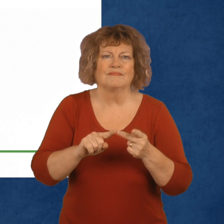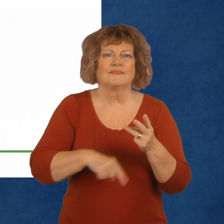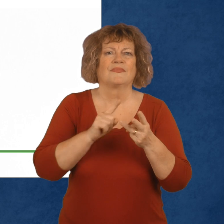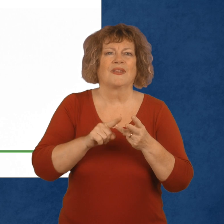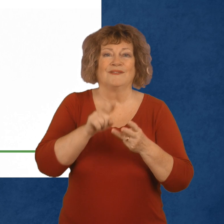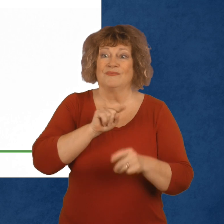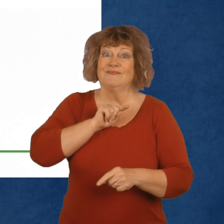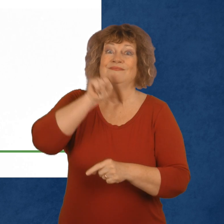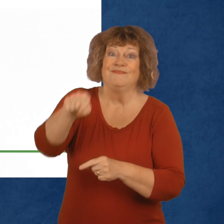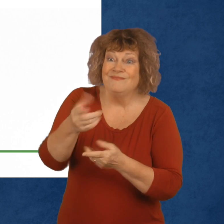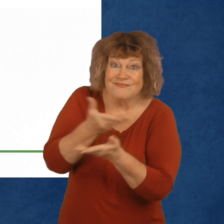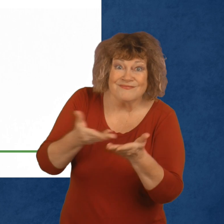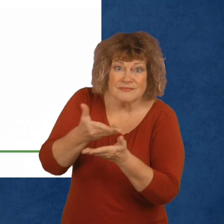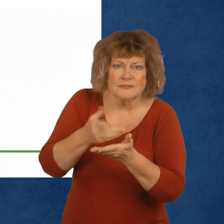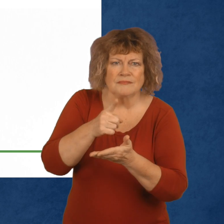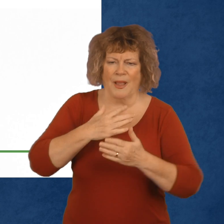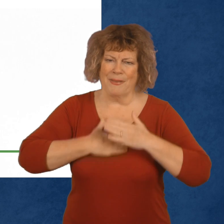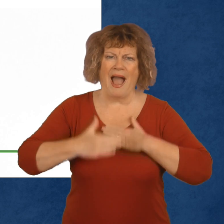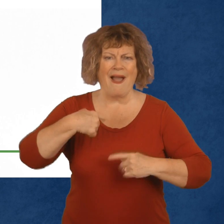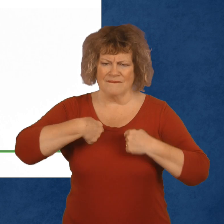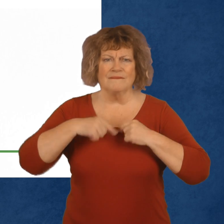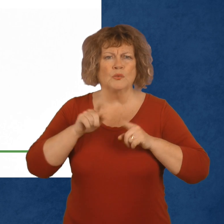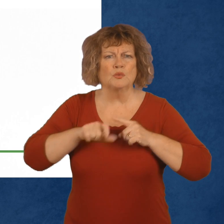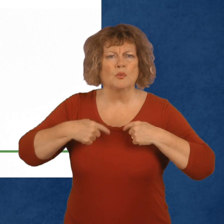Let’s start with some tips about how you can prepare for your hearing.